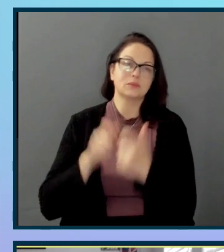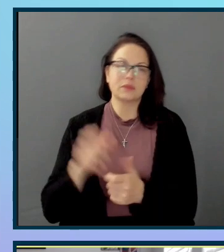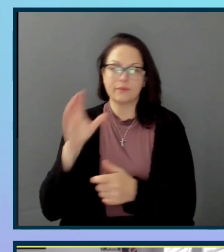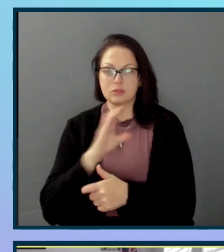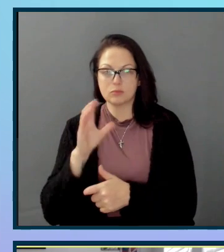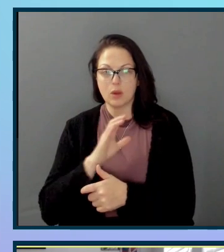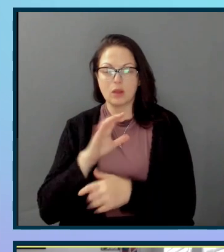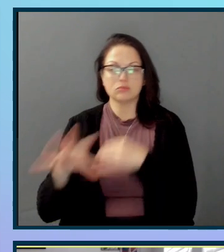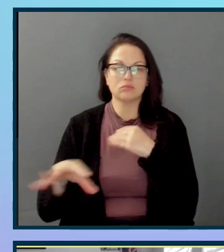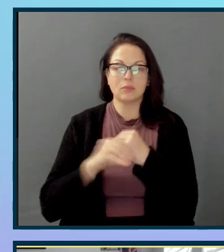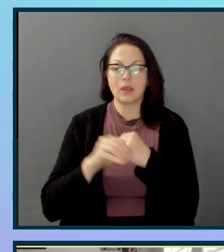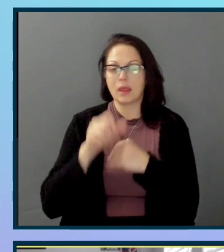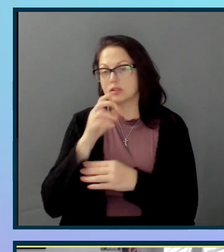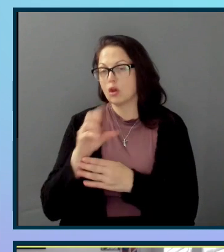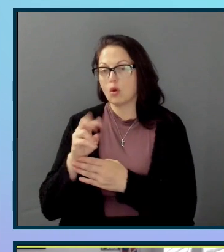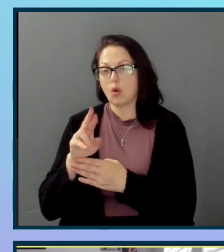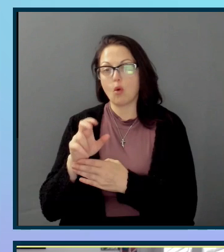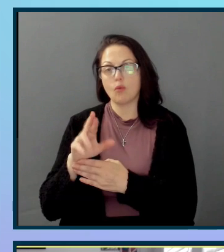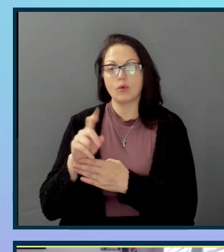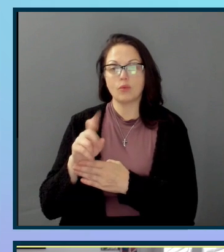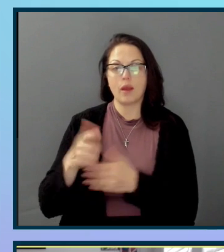And don't override those. Let them be. Respect them as they are.